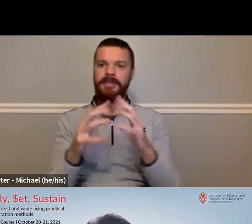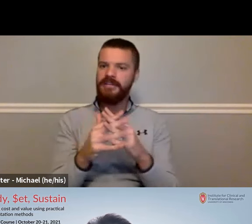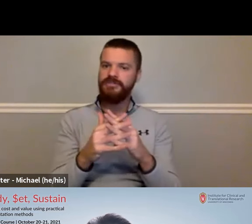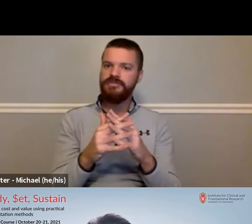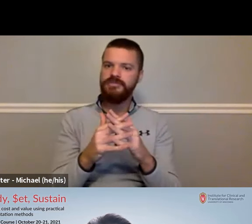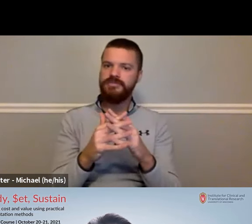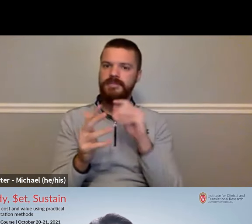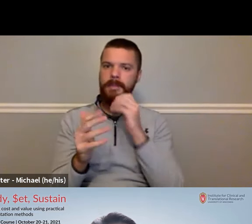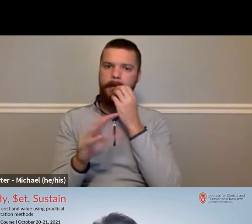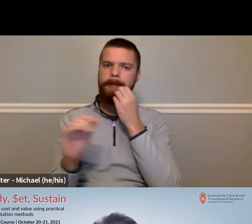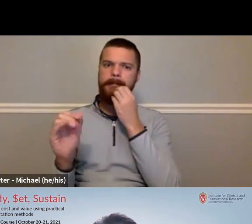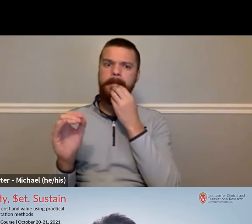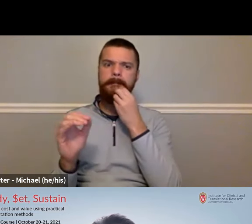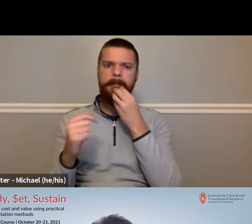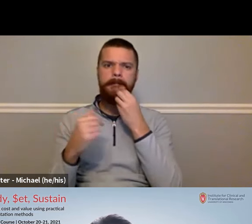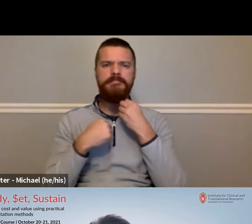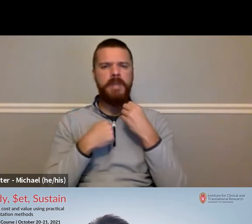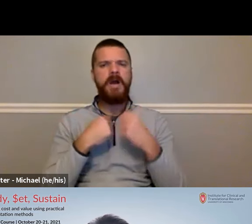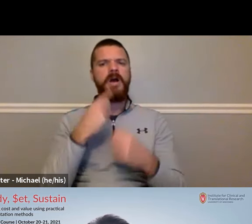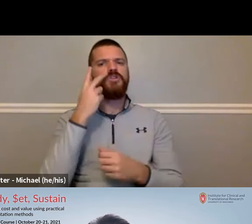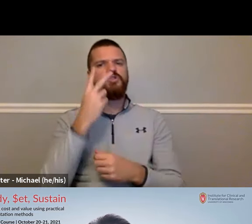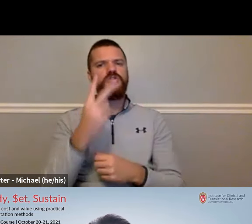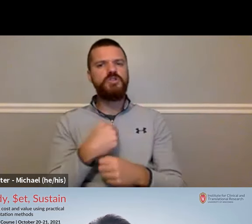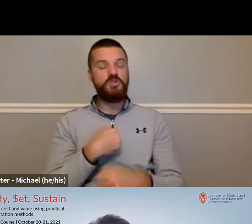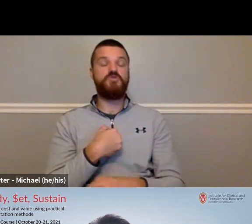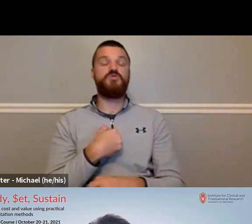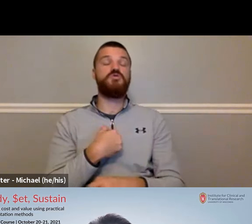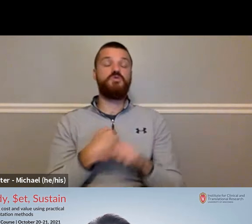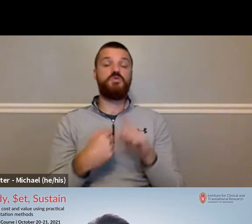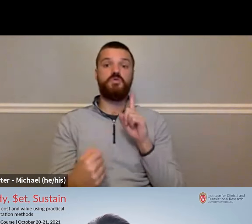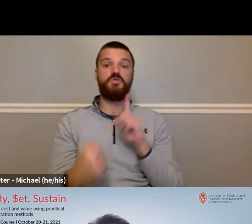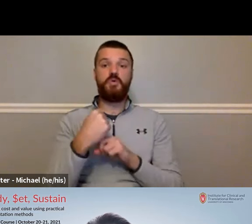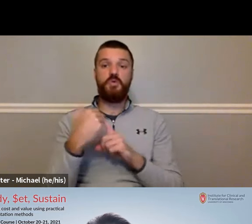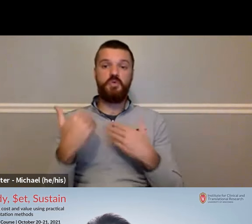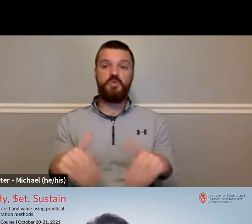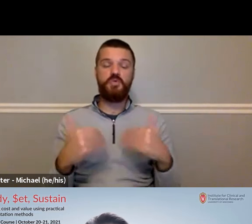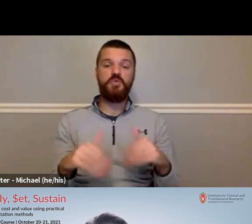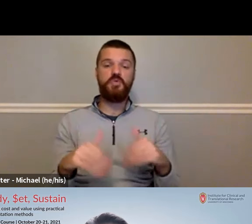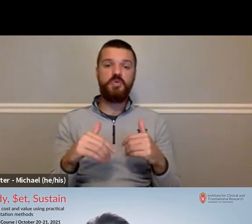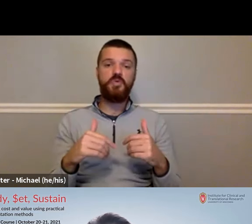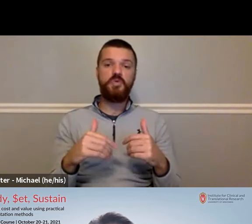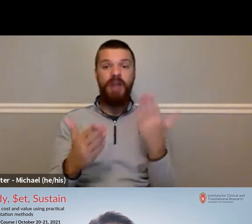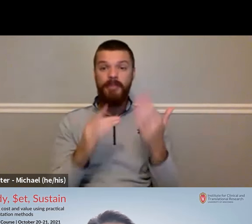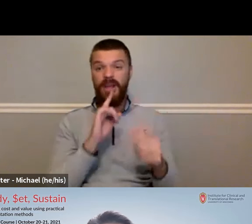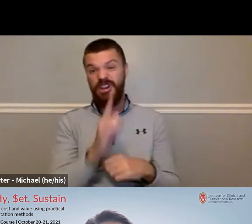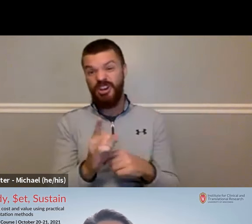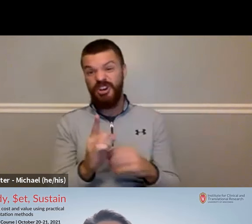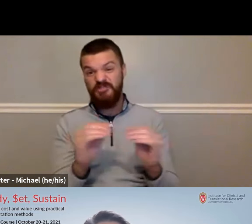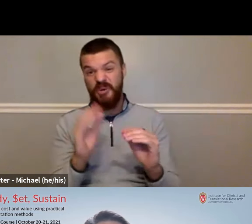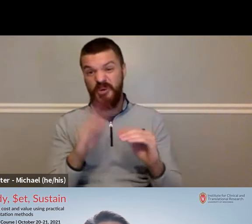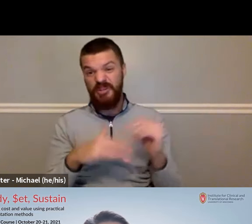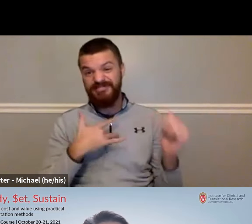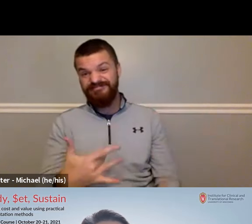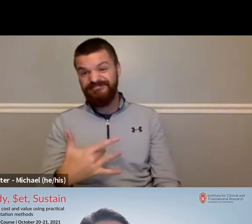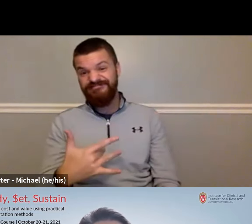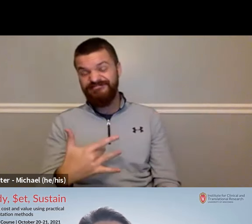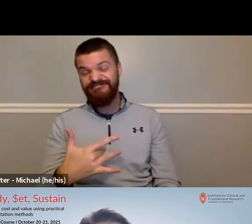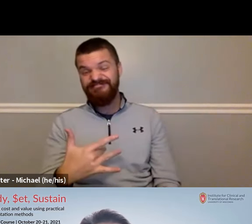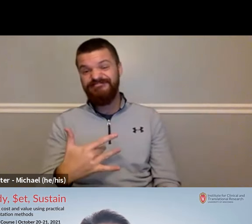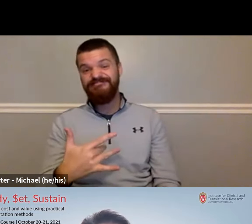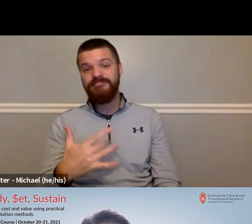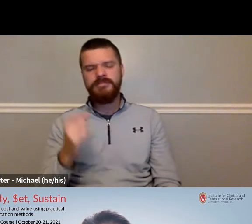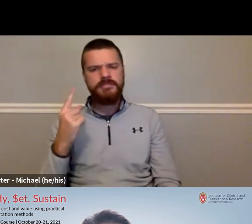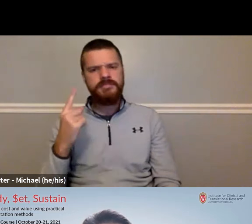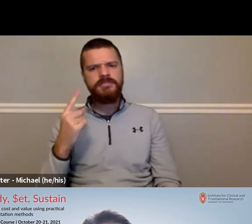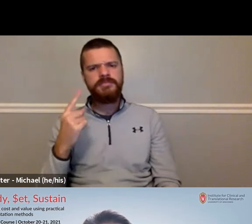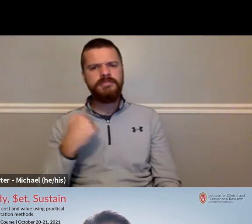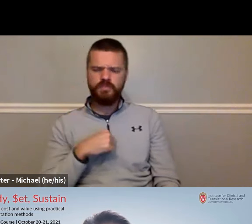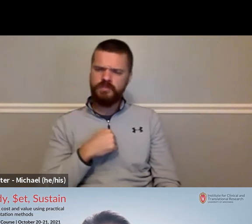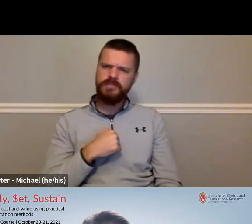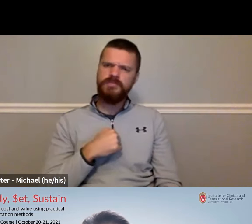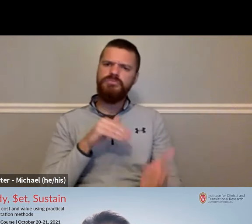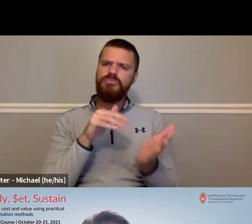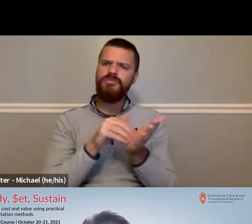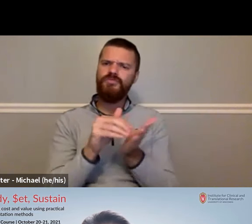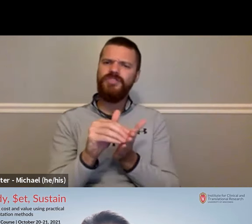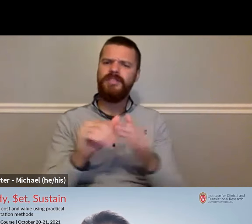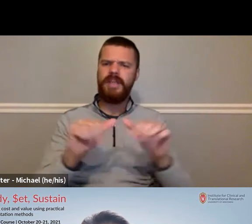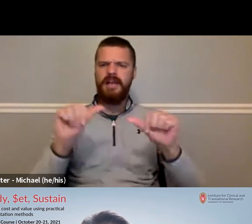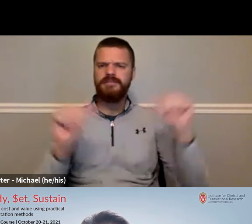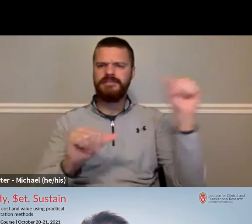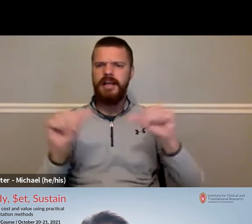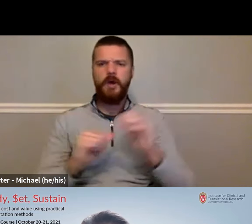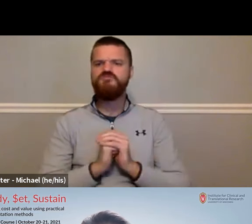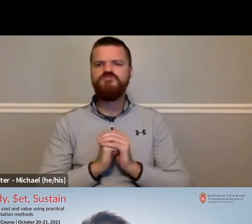Lisa Saldana (she/her/hers): And when I saw that first of all, it just really struck me, and I think that that's probably true more often than not, but we don't typically take the opportunity, or the time to assess that and to figure that out at baseline.